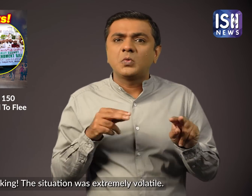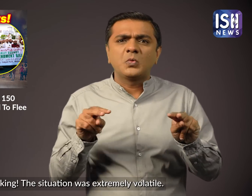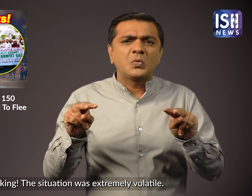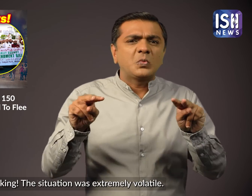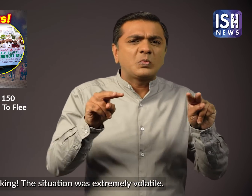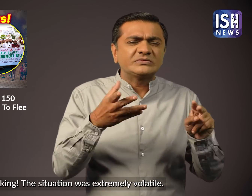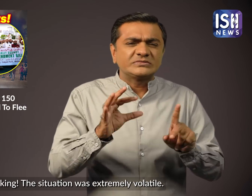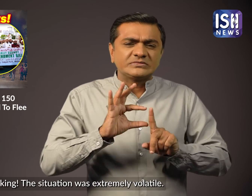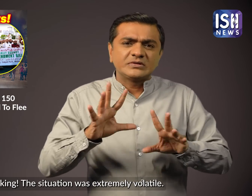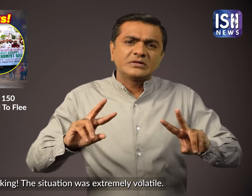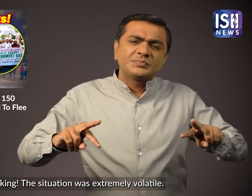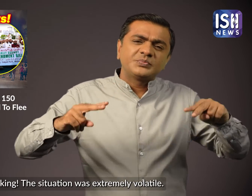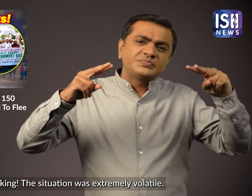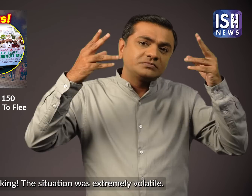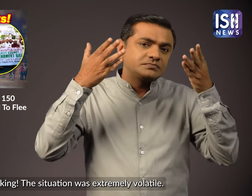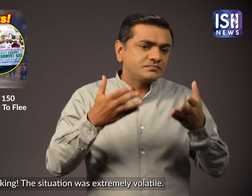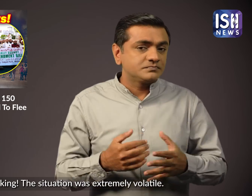Shocking! The situation was extremely volatile.